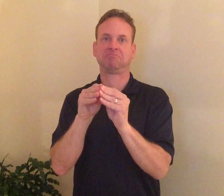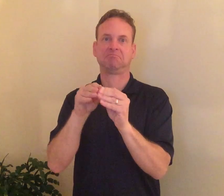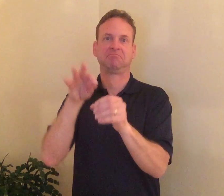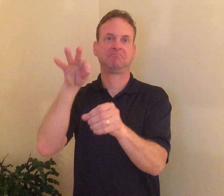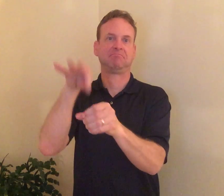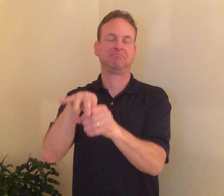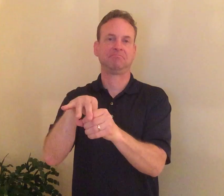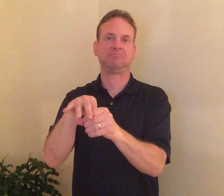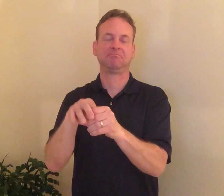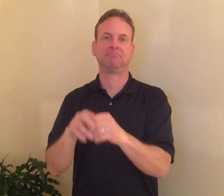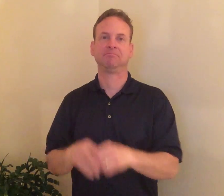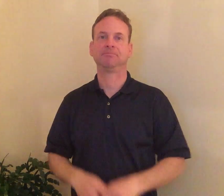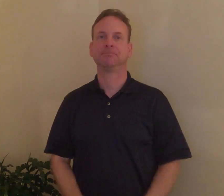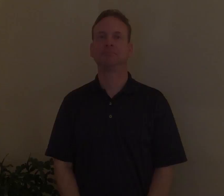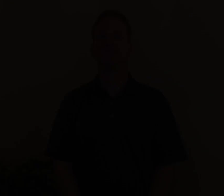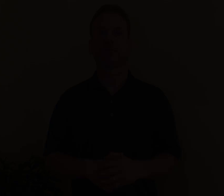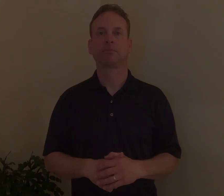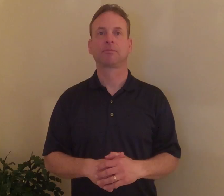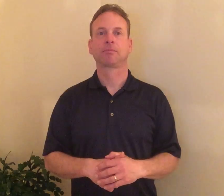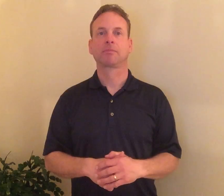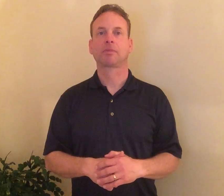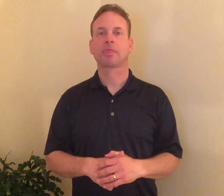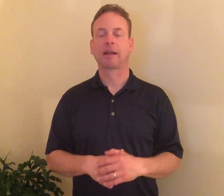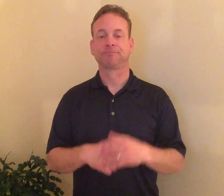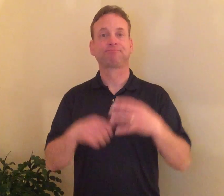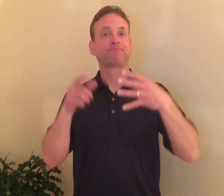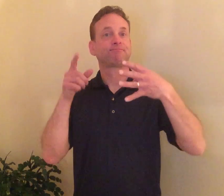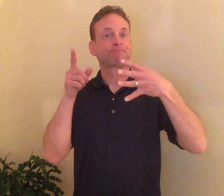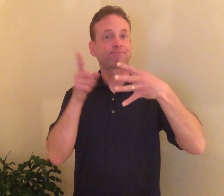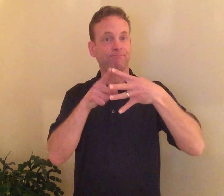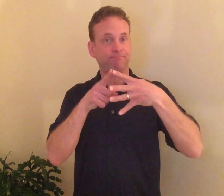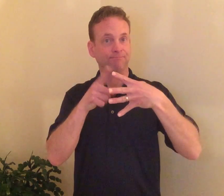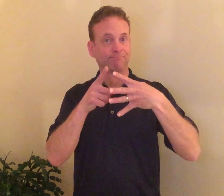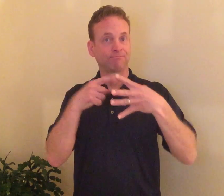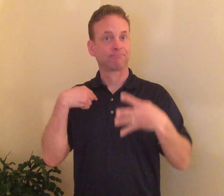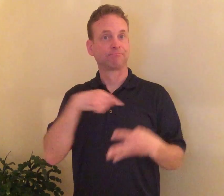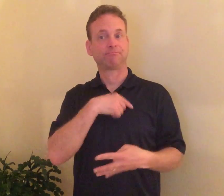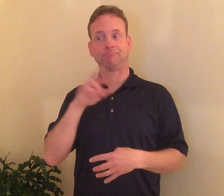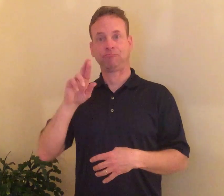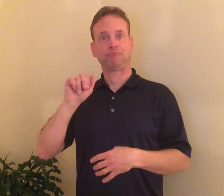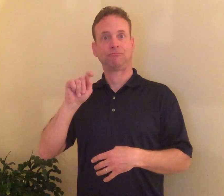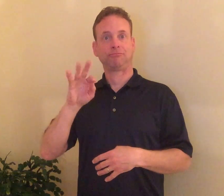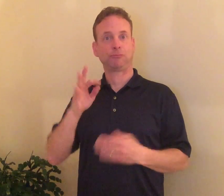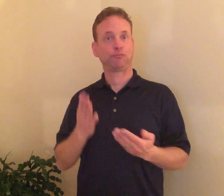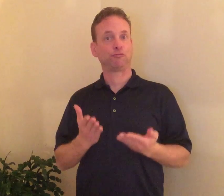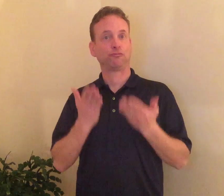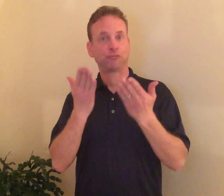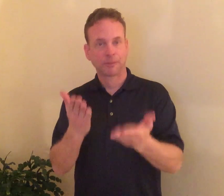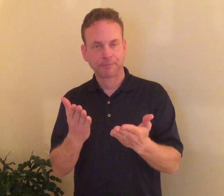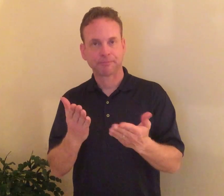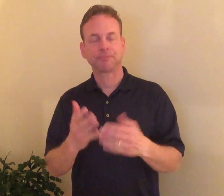Convention. The first recommendation that the RATF has